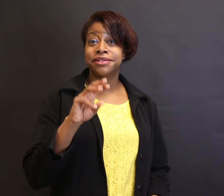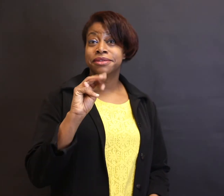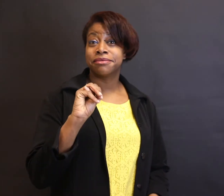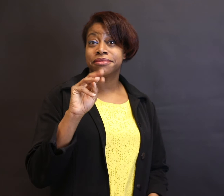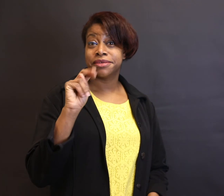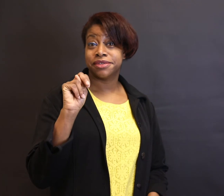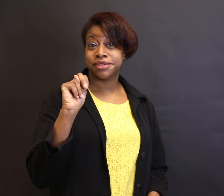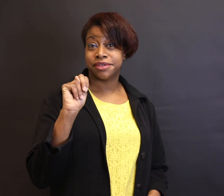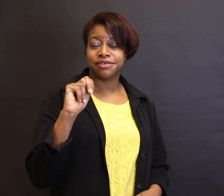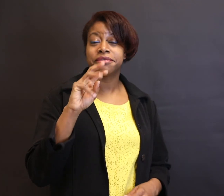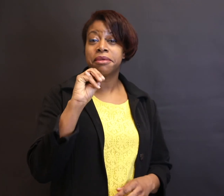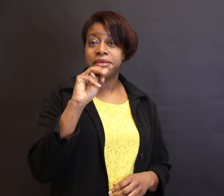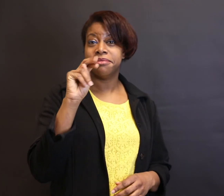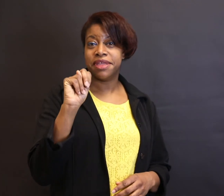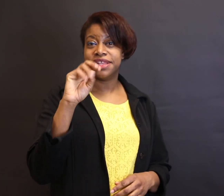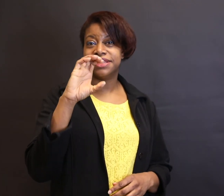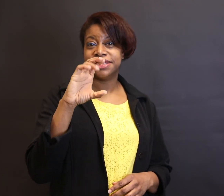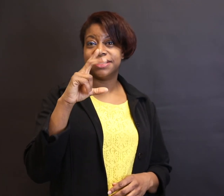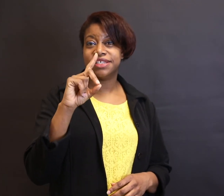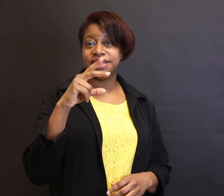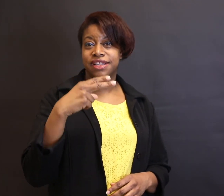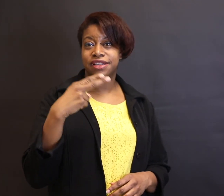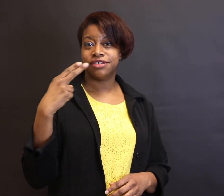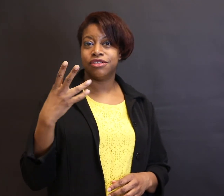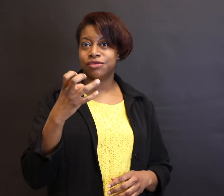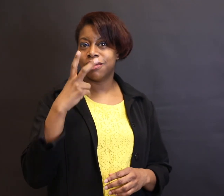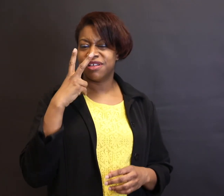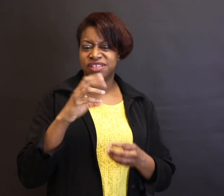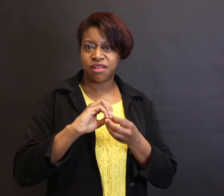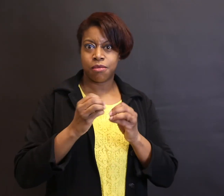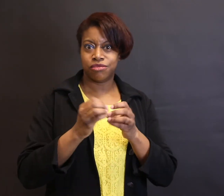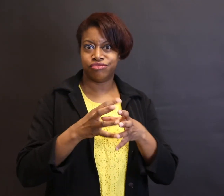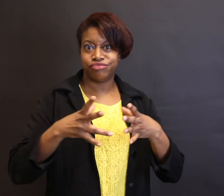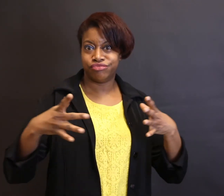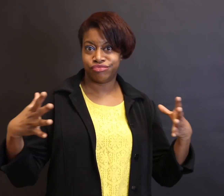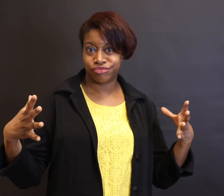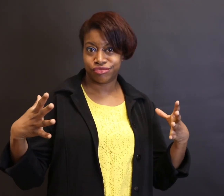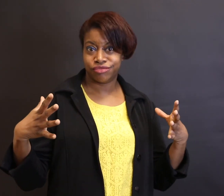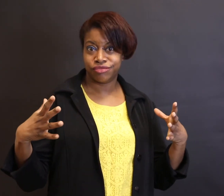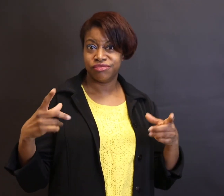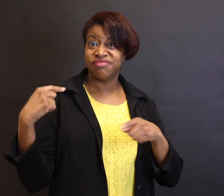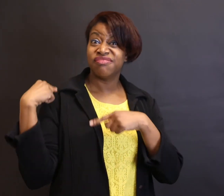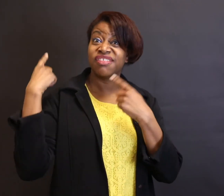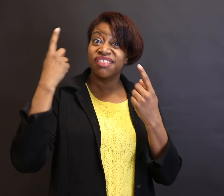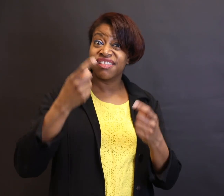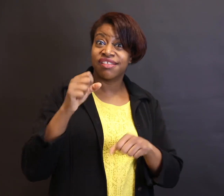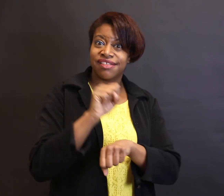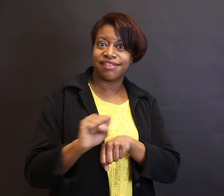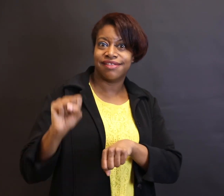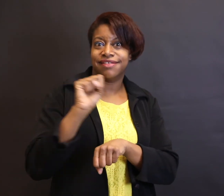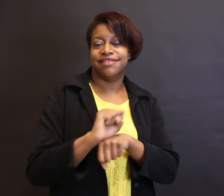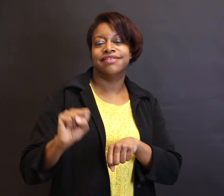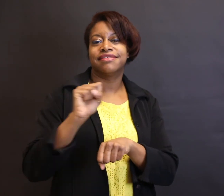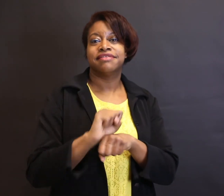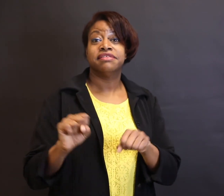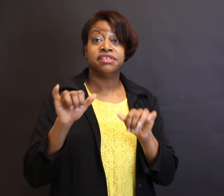MNCDHH wants to see the numbers improve. We waited to promote the program until